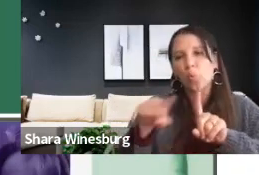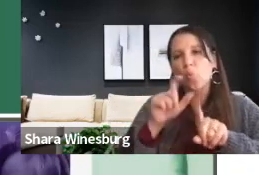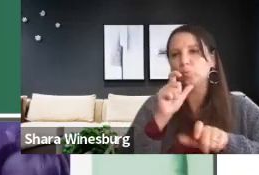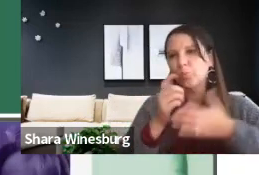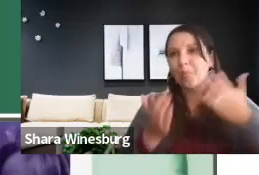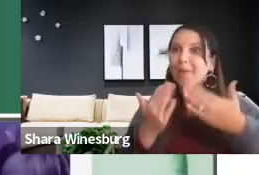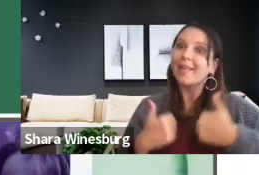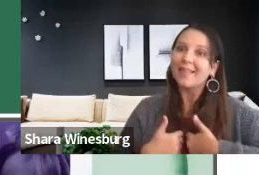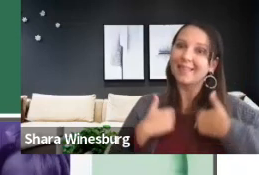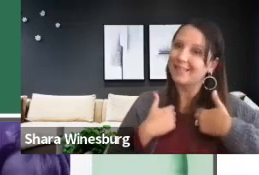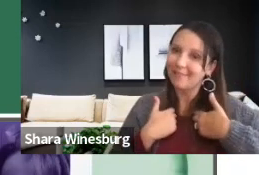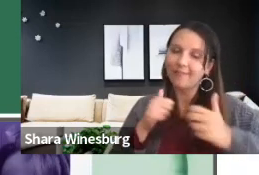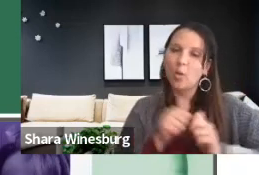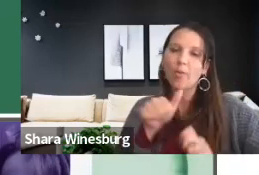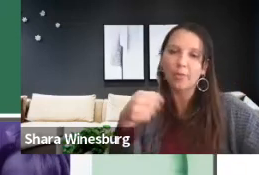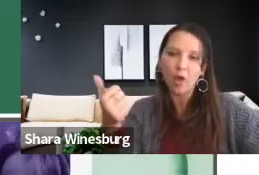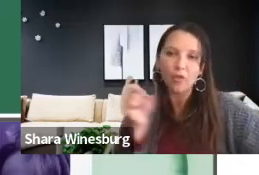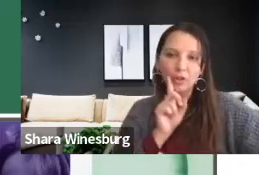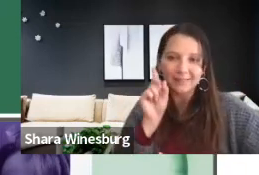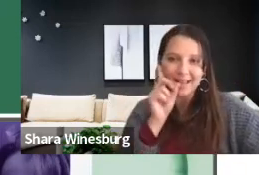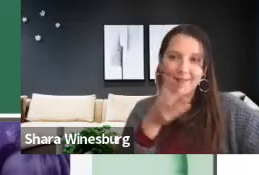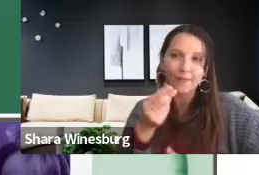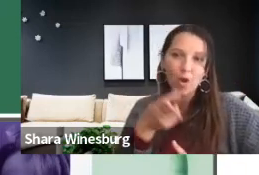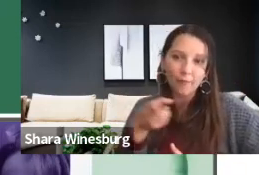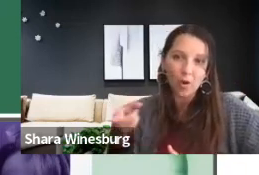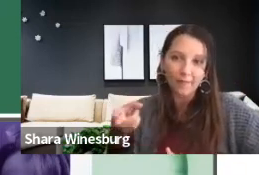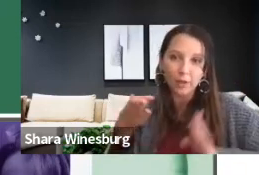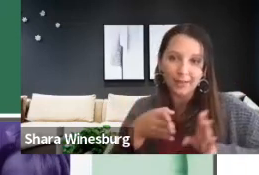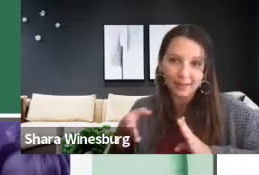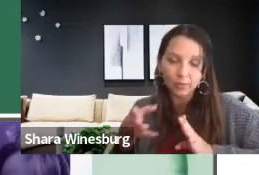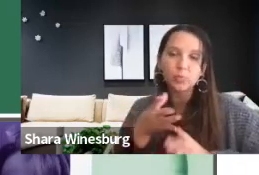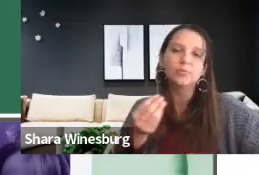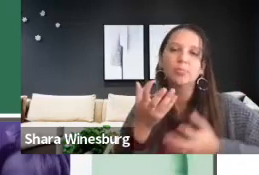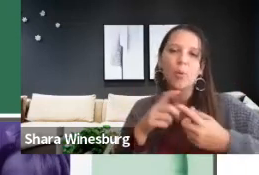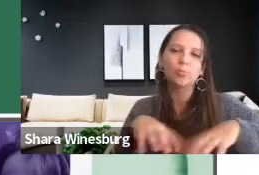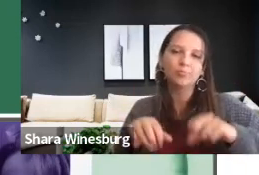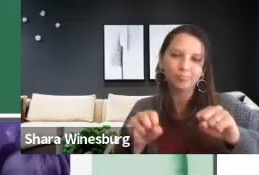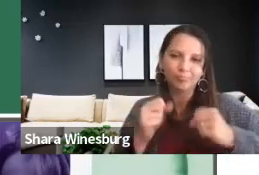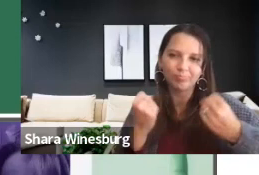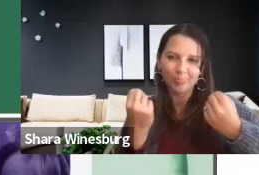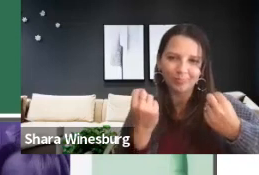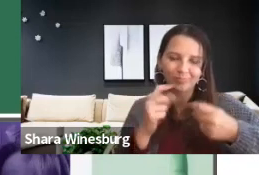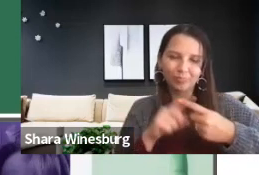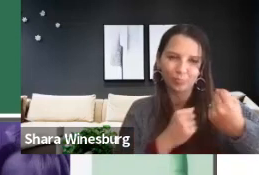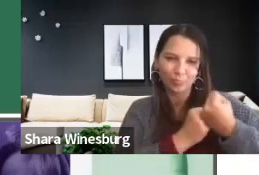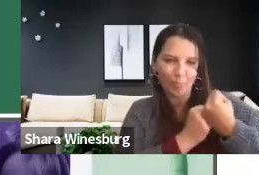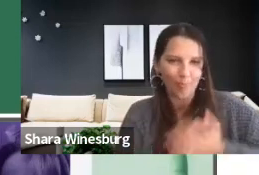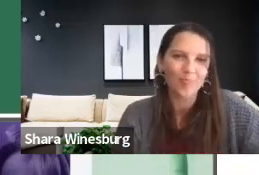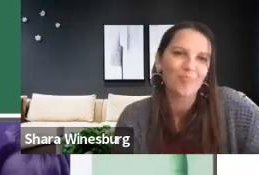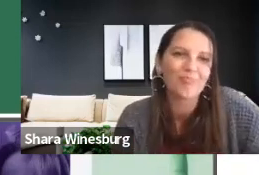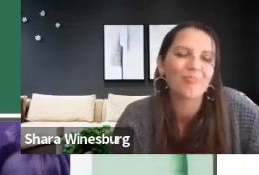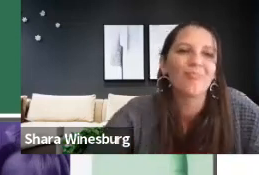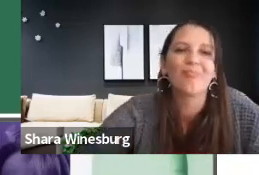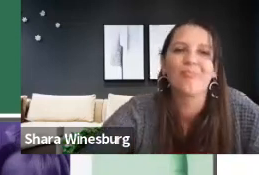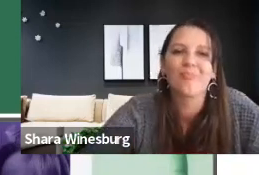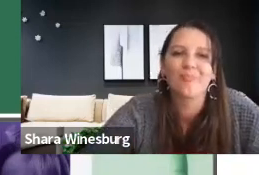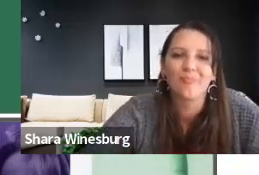If you live with a deaf or hard of hearing person,